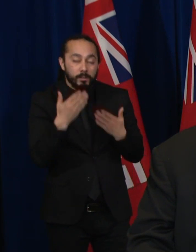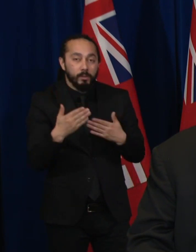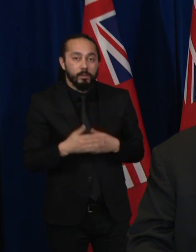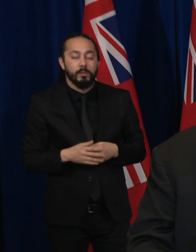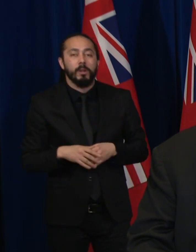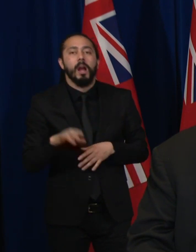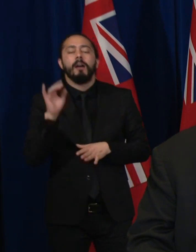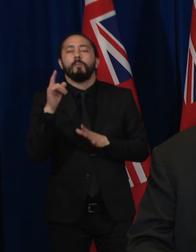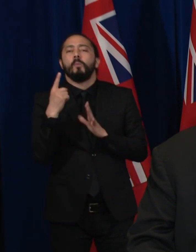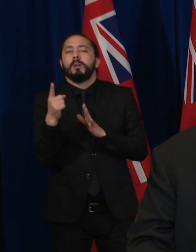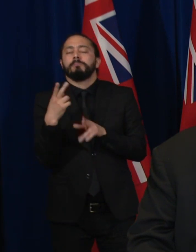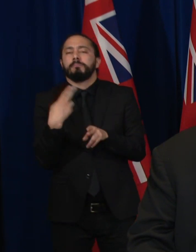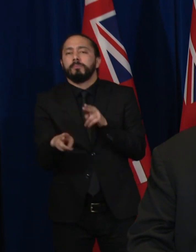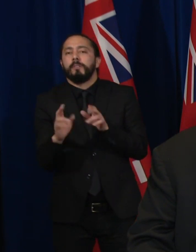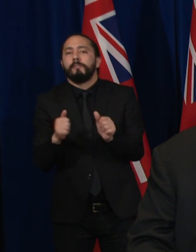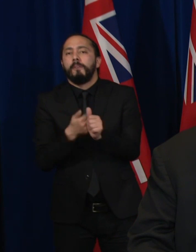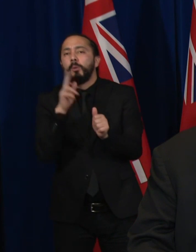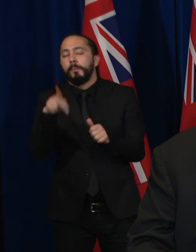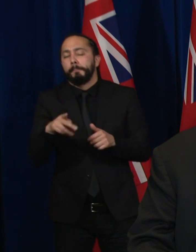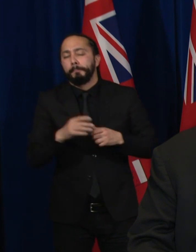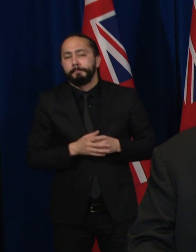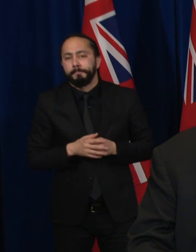I have one quick